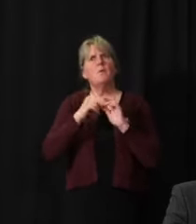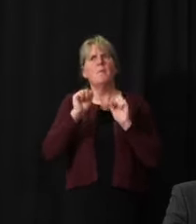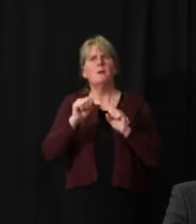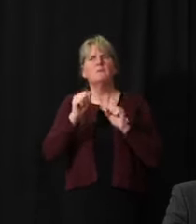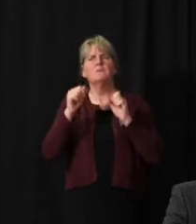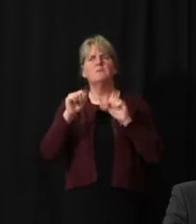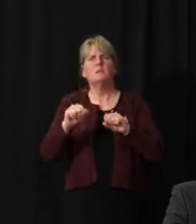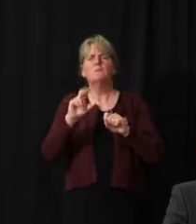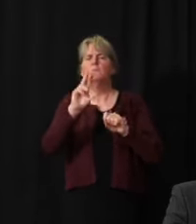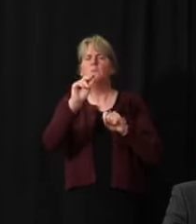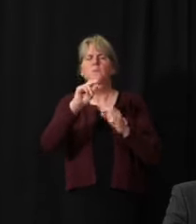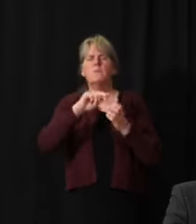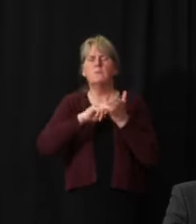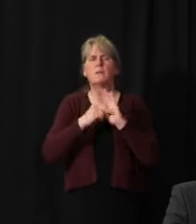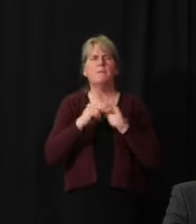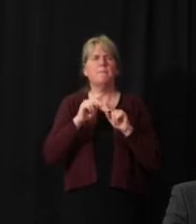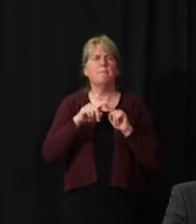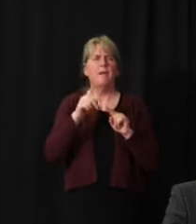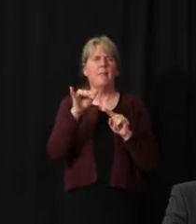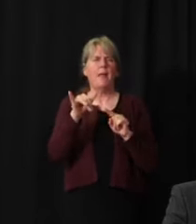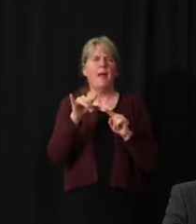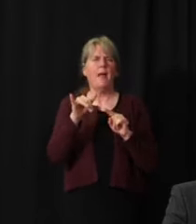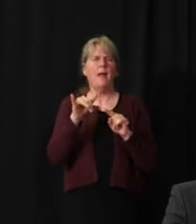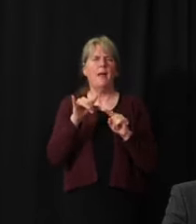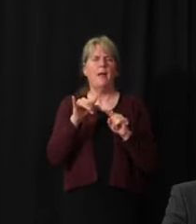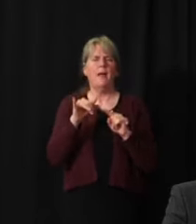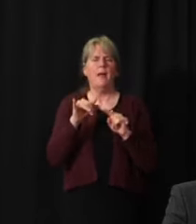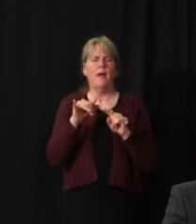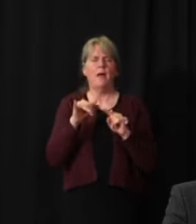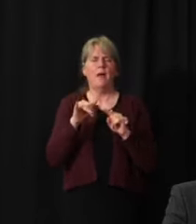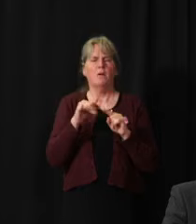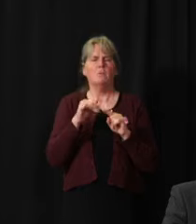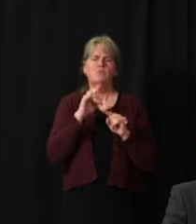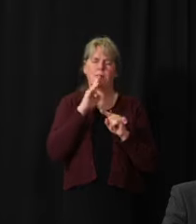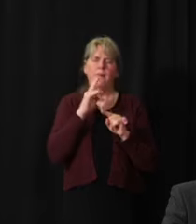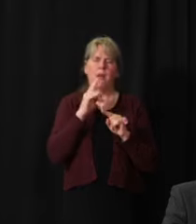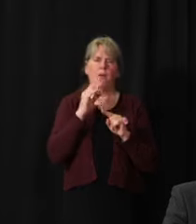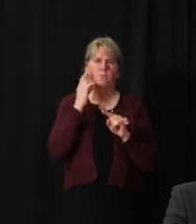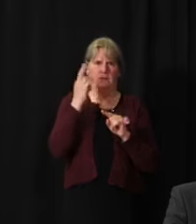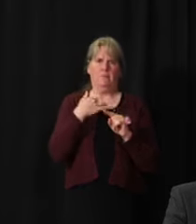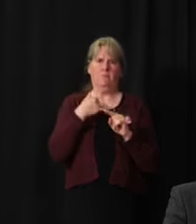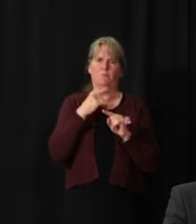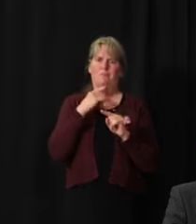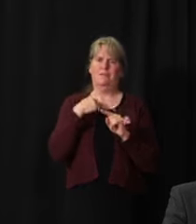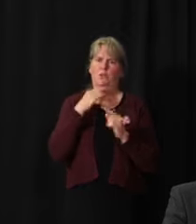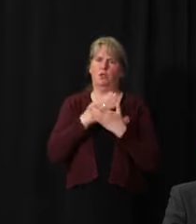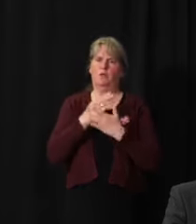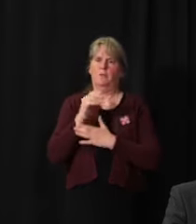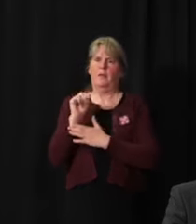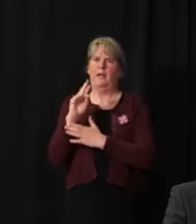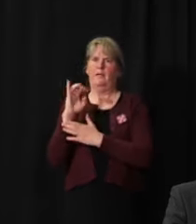possibilities. And that goes back to the